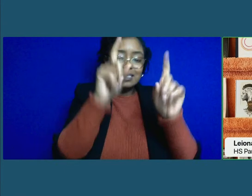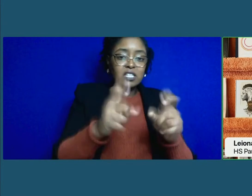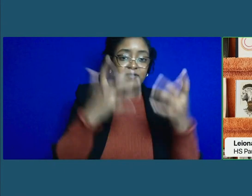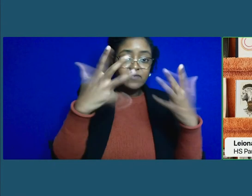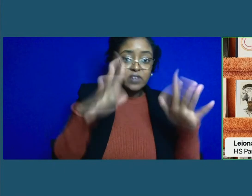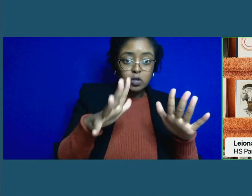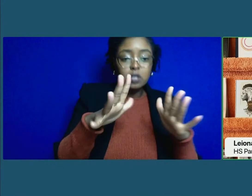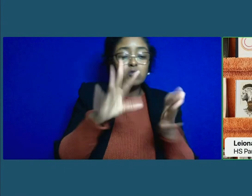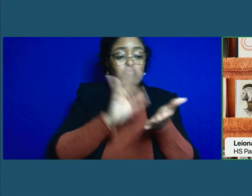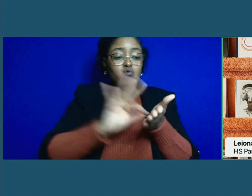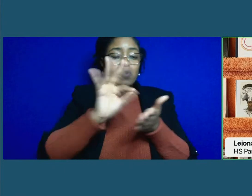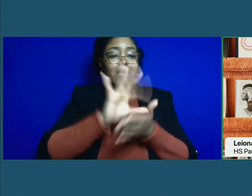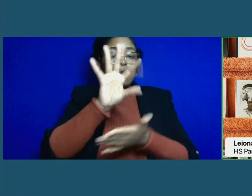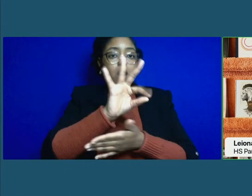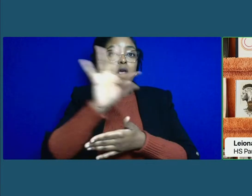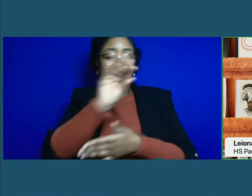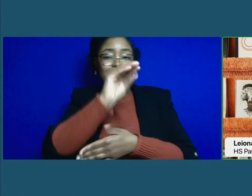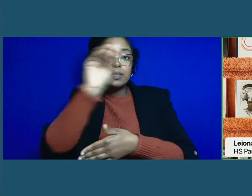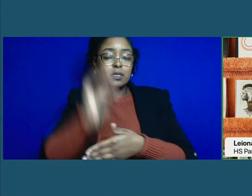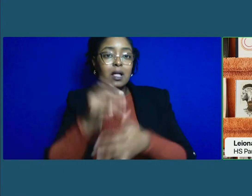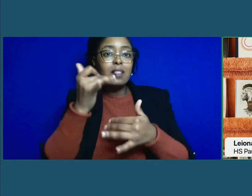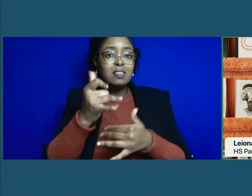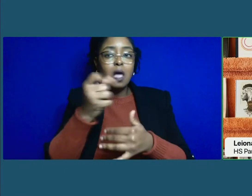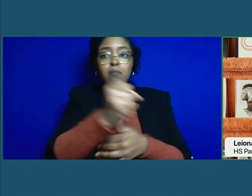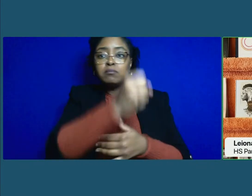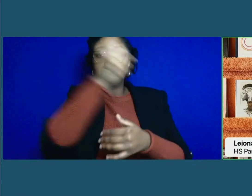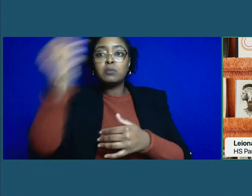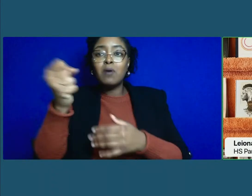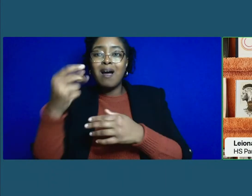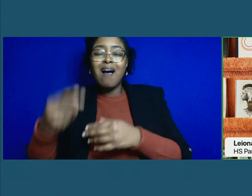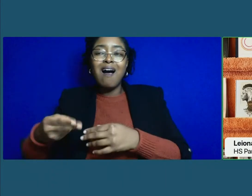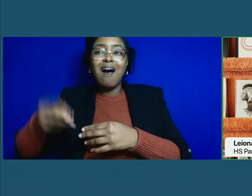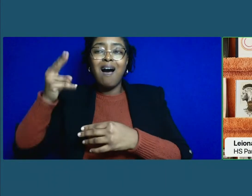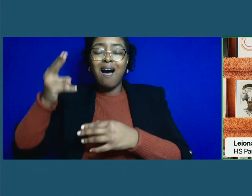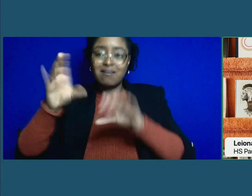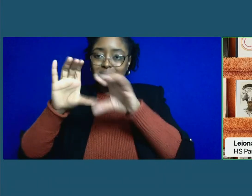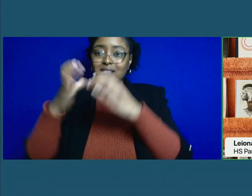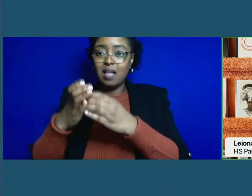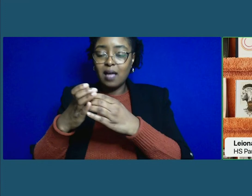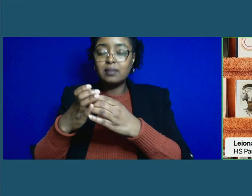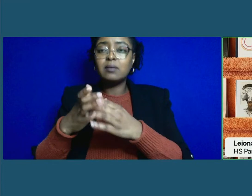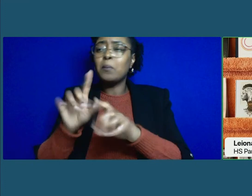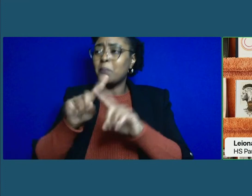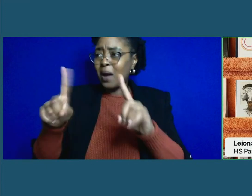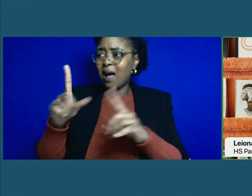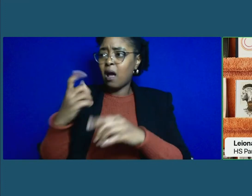a week and a half. Later he scored in the 99th percentile, and he was immediately moved to